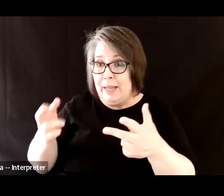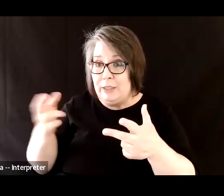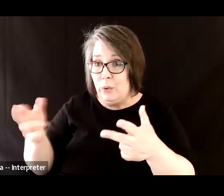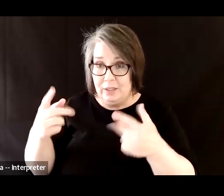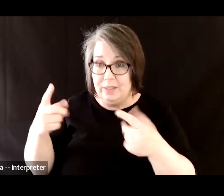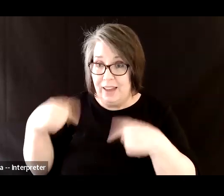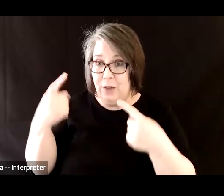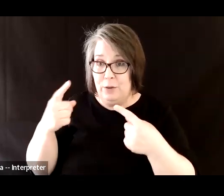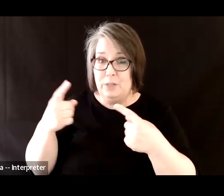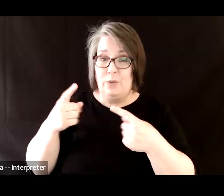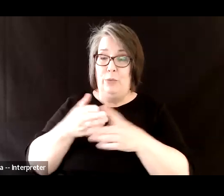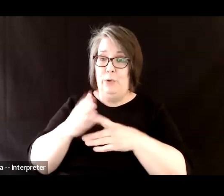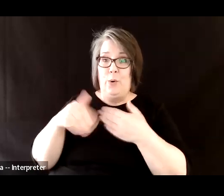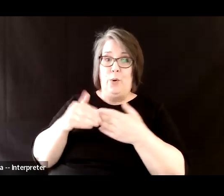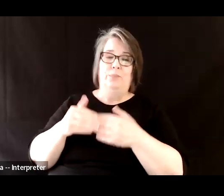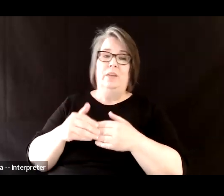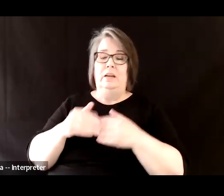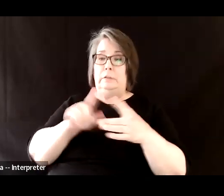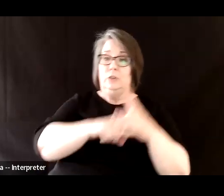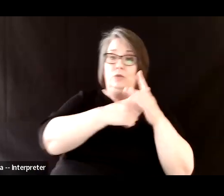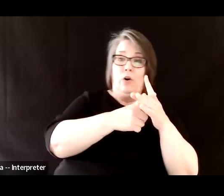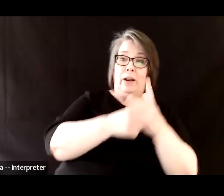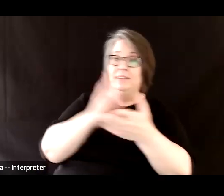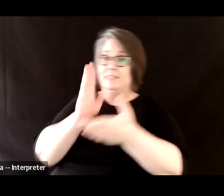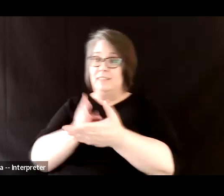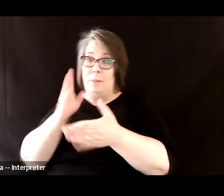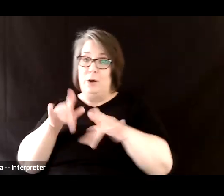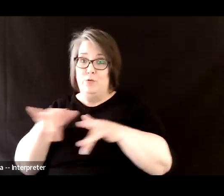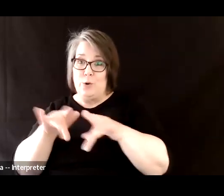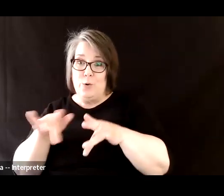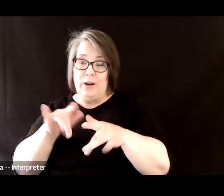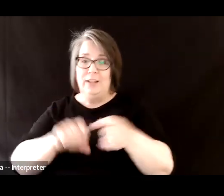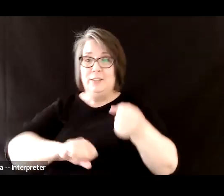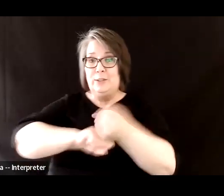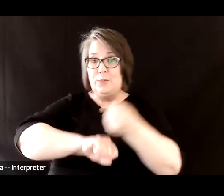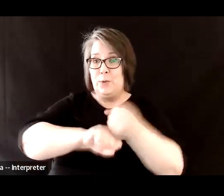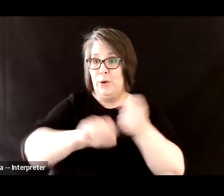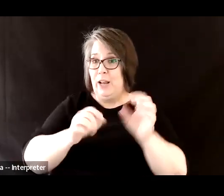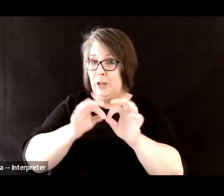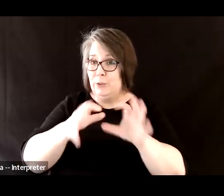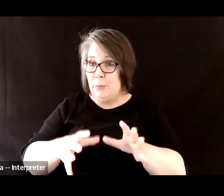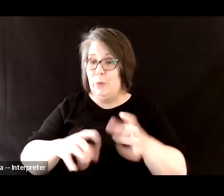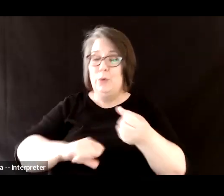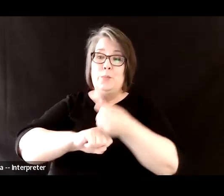presentation, starting and stopping the recordings. Supporting our interpreters and our captioners in case they